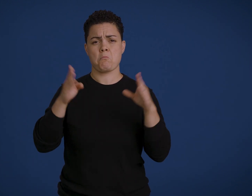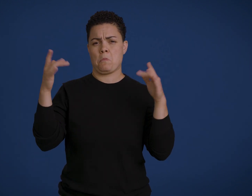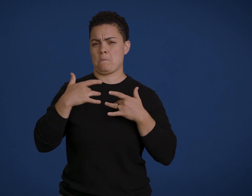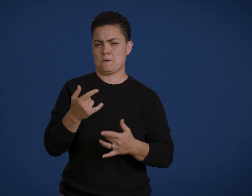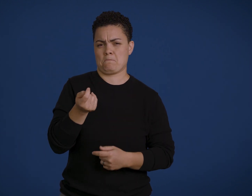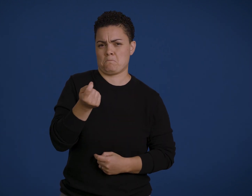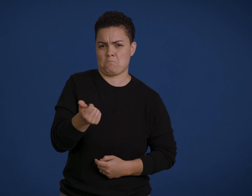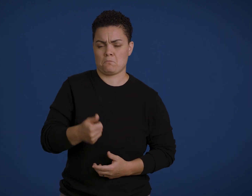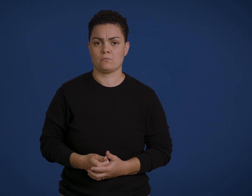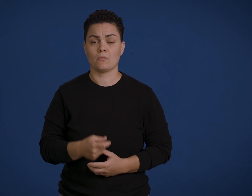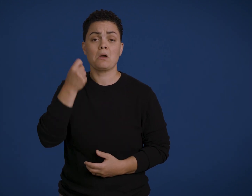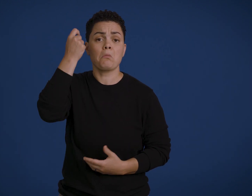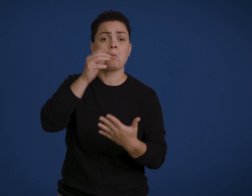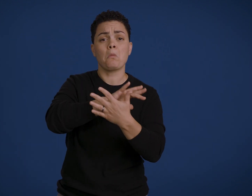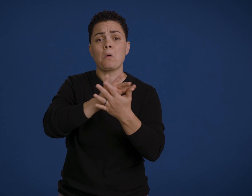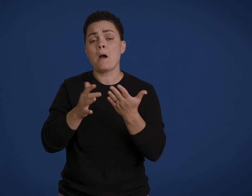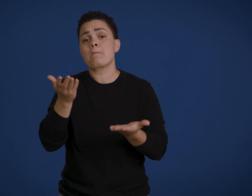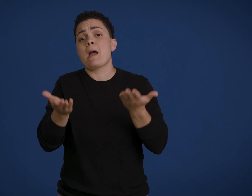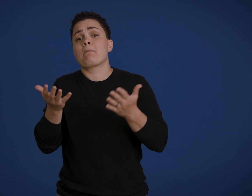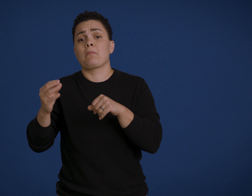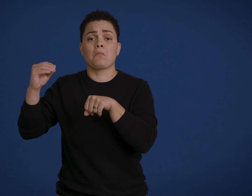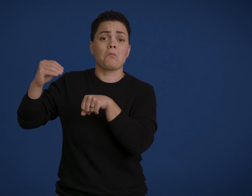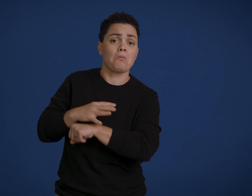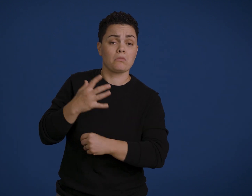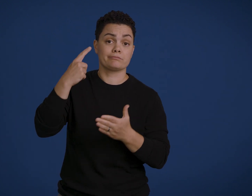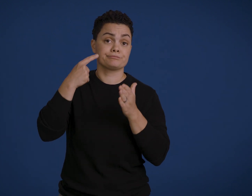SSRIs are generally well tolerated medications.